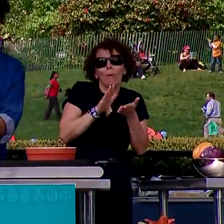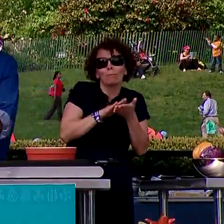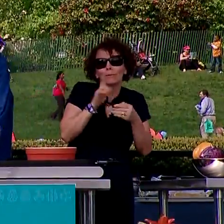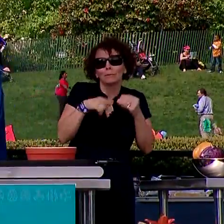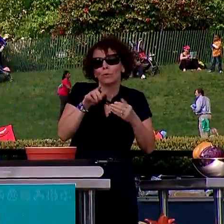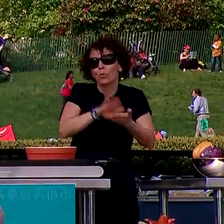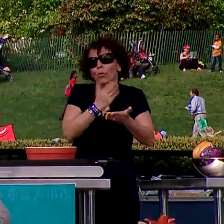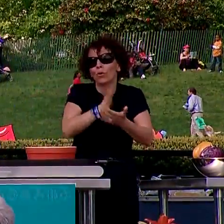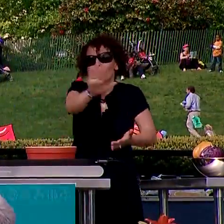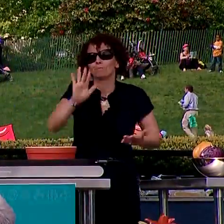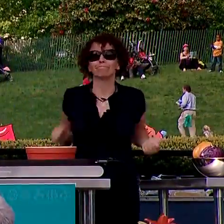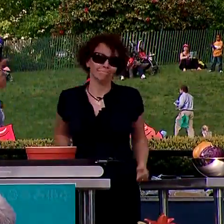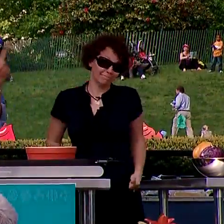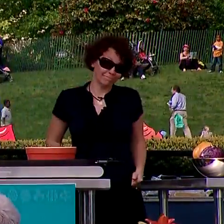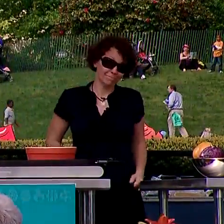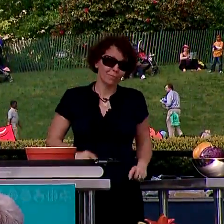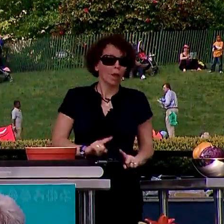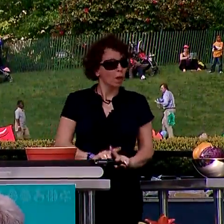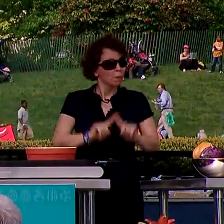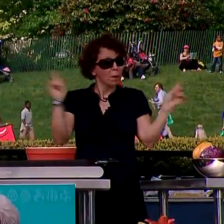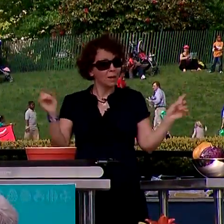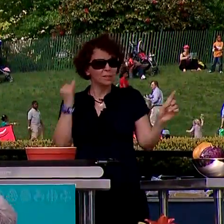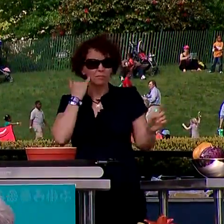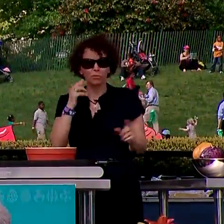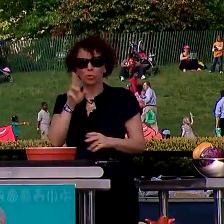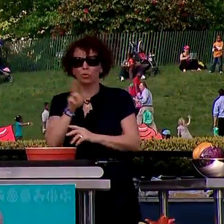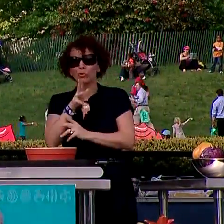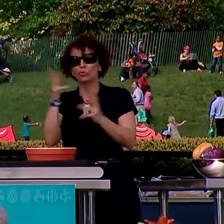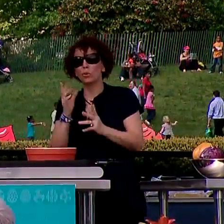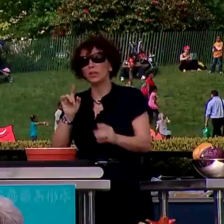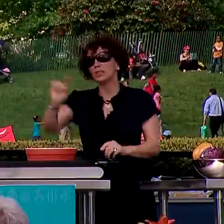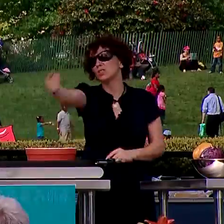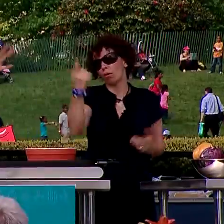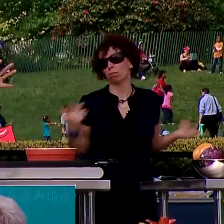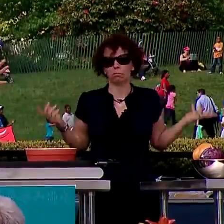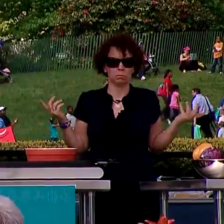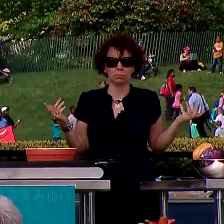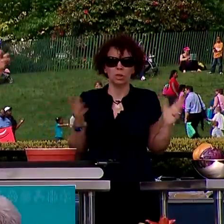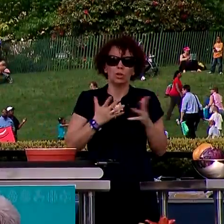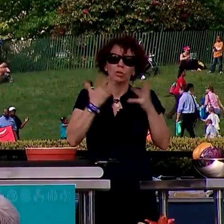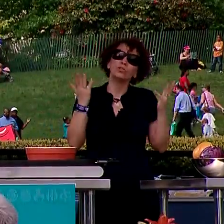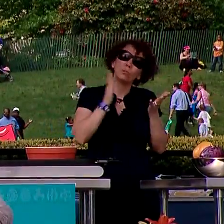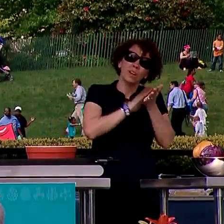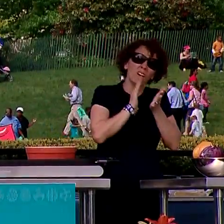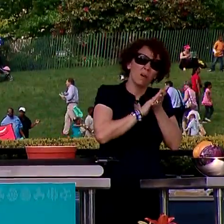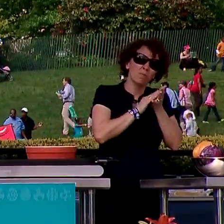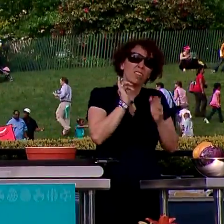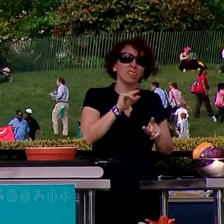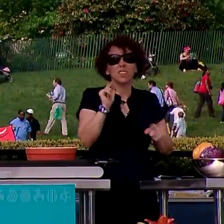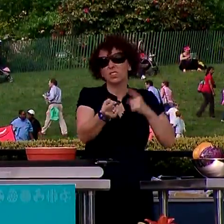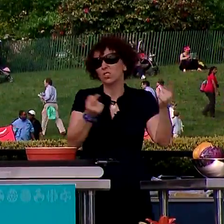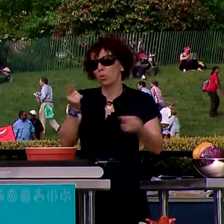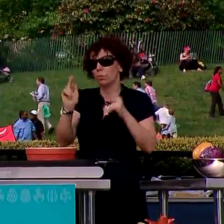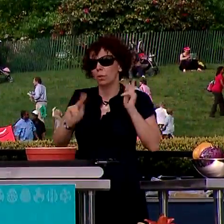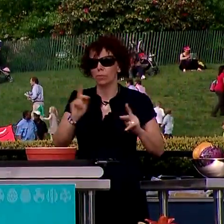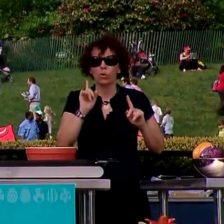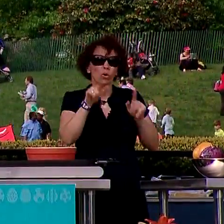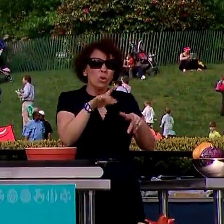Okay. But if you use too much, it's an insult. Too many compliments is an insult. You go to your class reunion, they like, man,